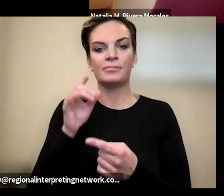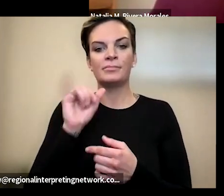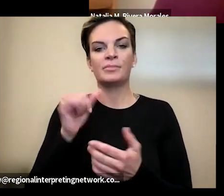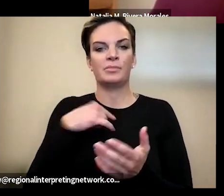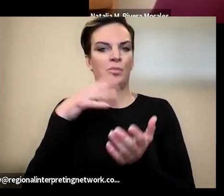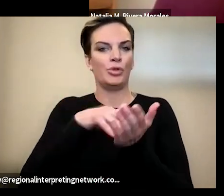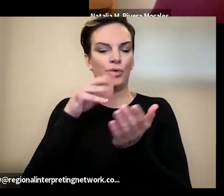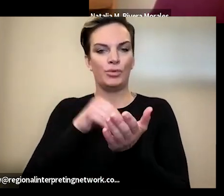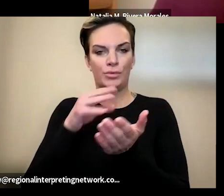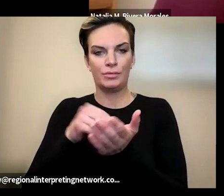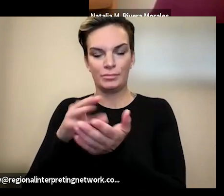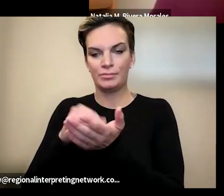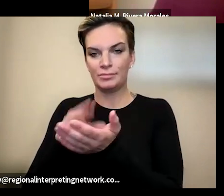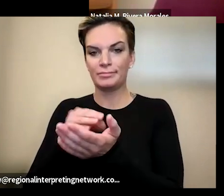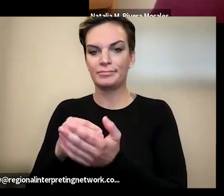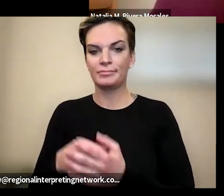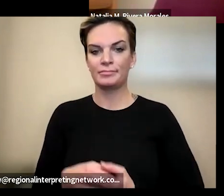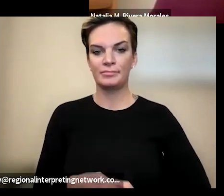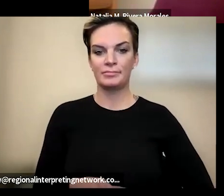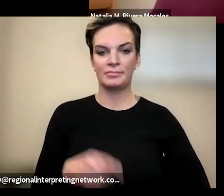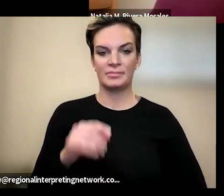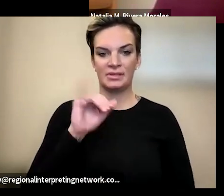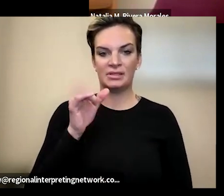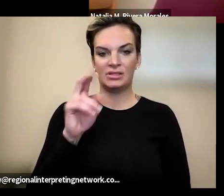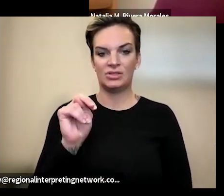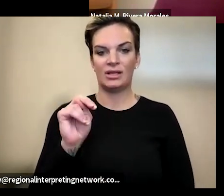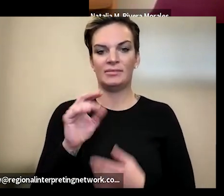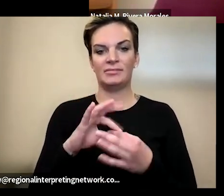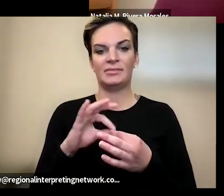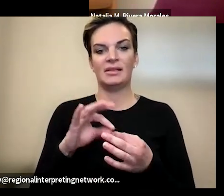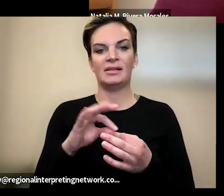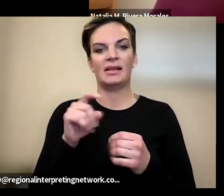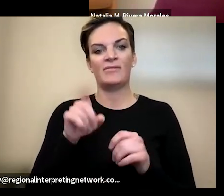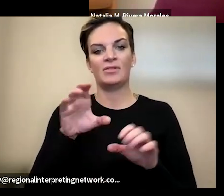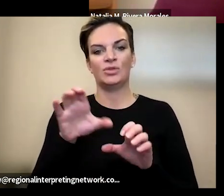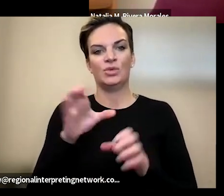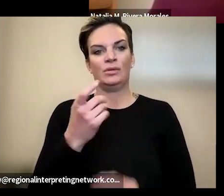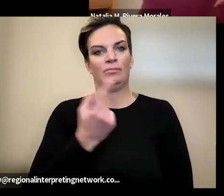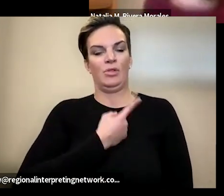as someone who, I think it was Jenn was saying, like having to do a lot of this on my own.